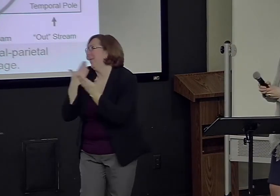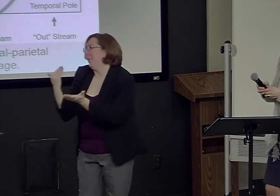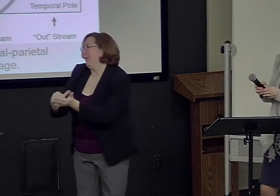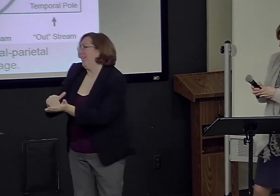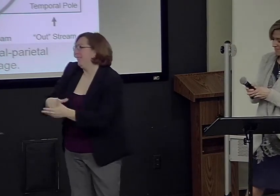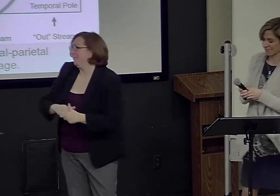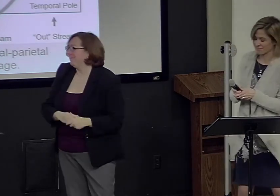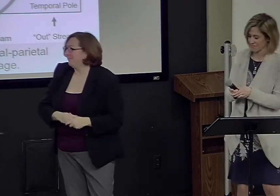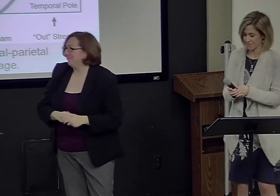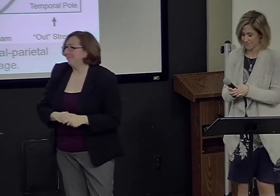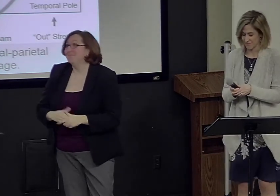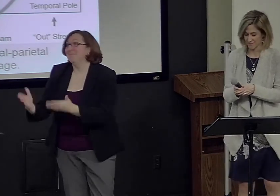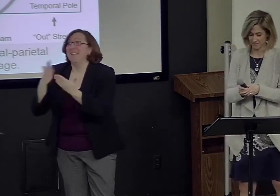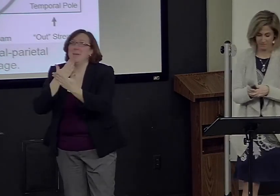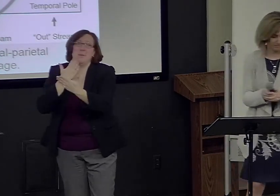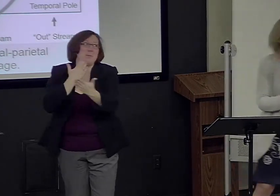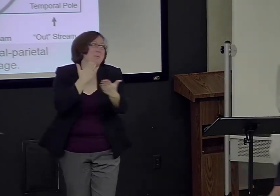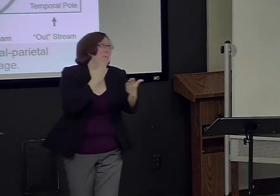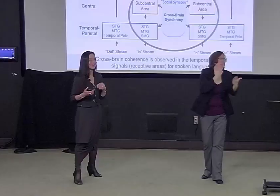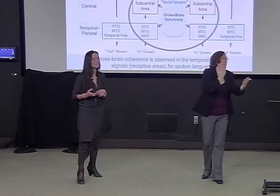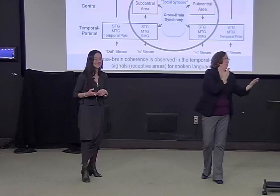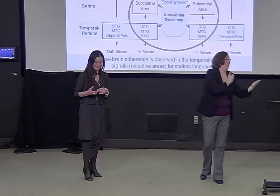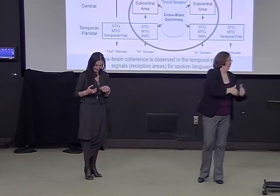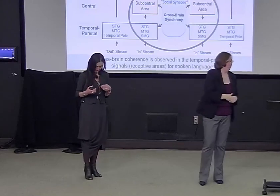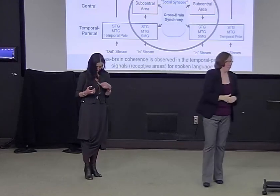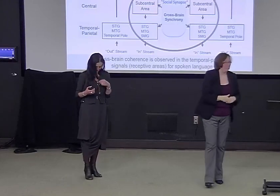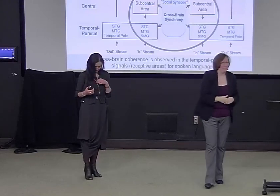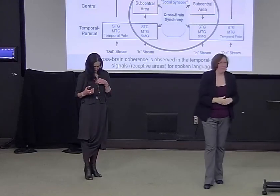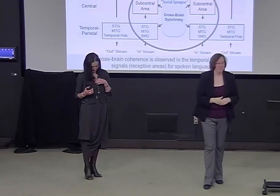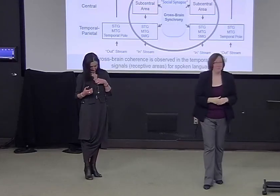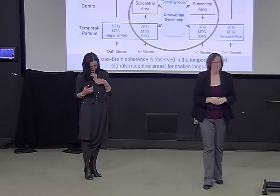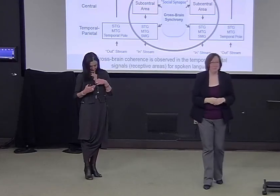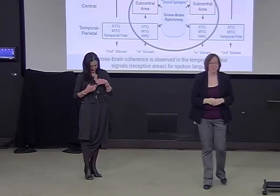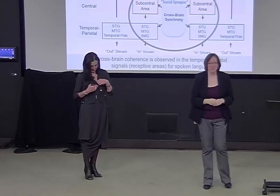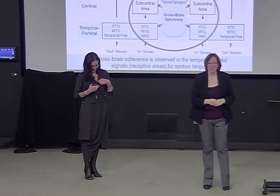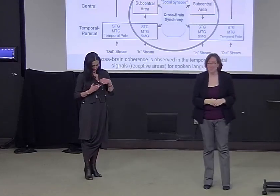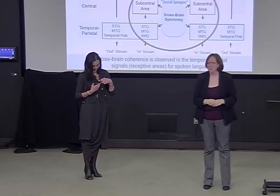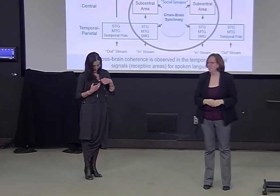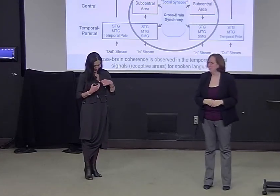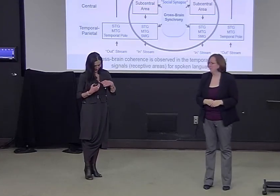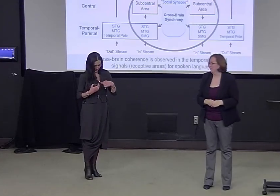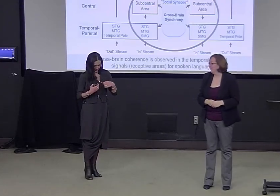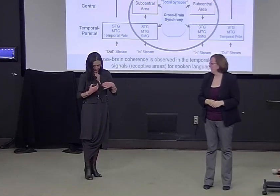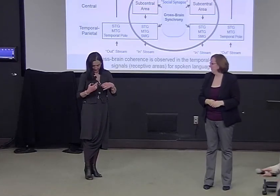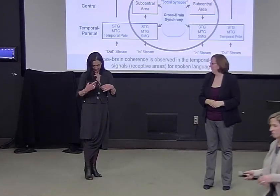[Joy] Thank you, guys, thank you. Guys, great audience. (audience applauds) Let's see here.